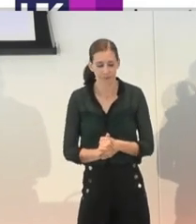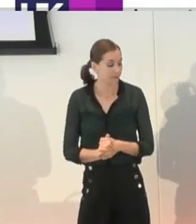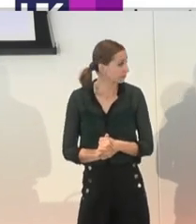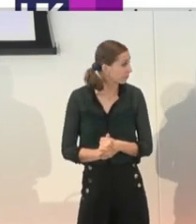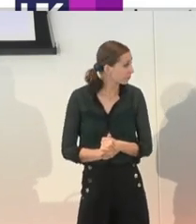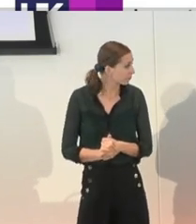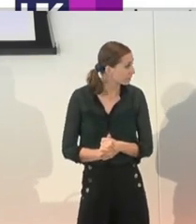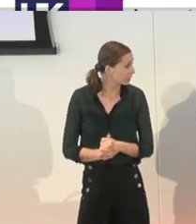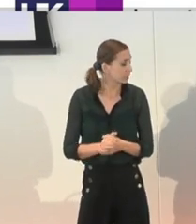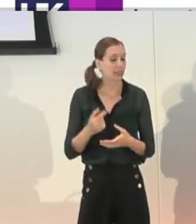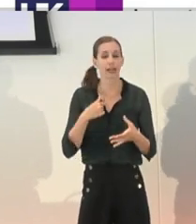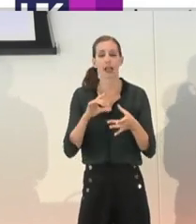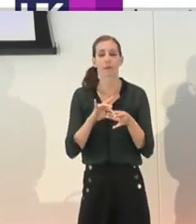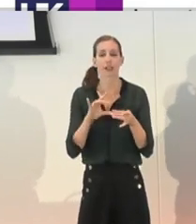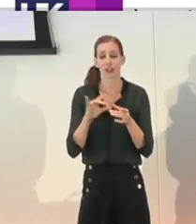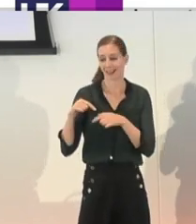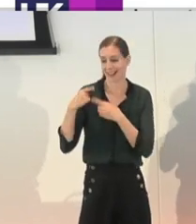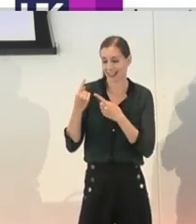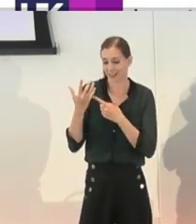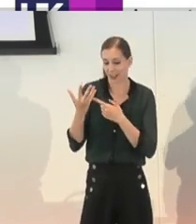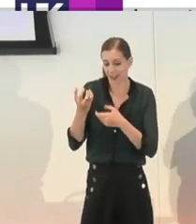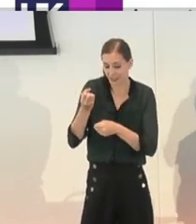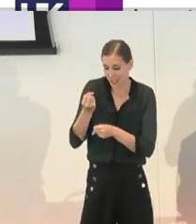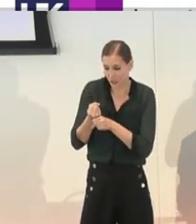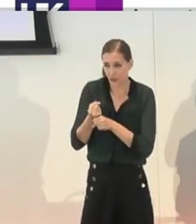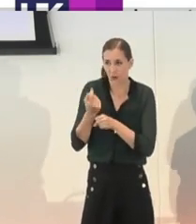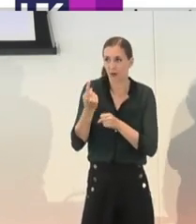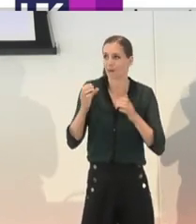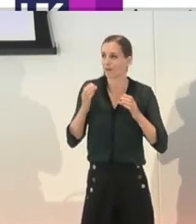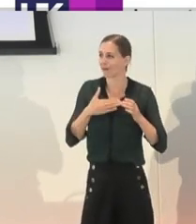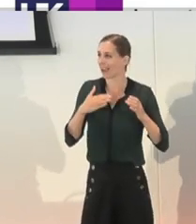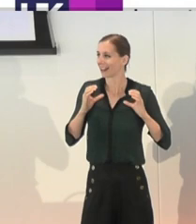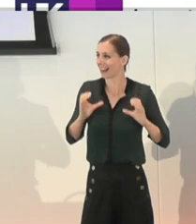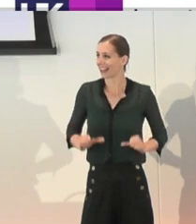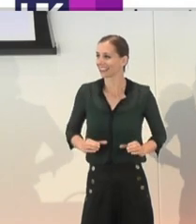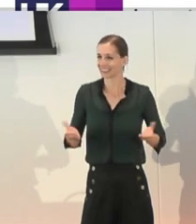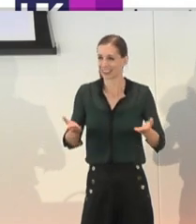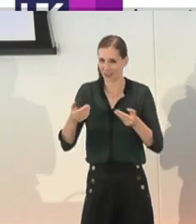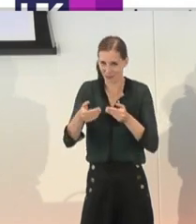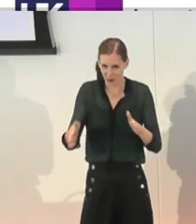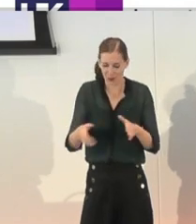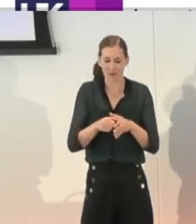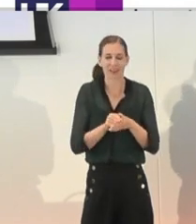I mentioned in the last five years, story features, we have worked with